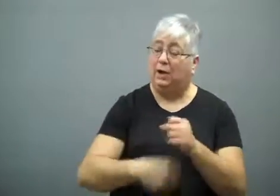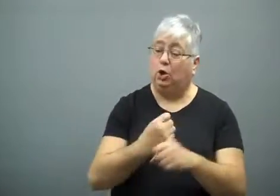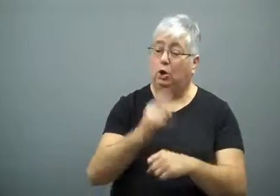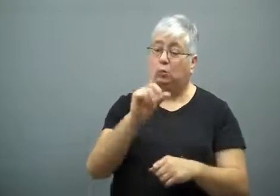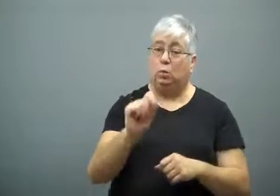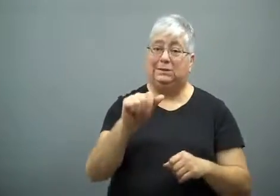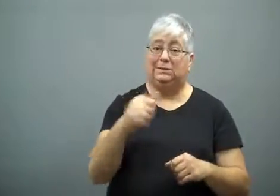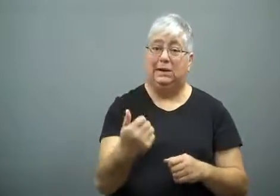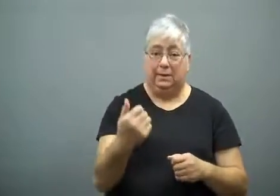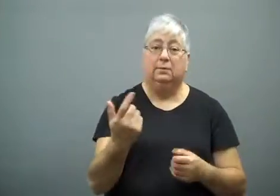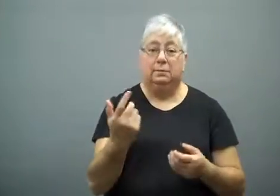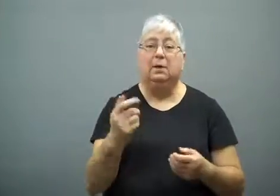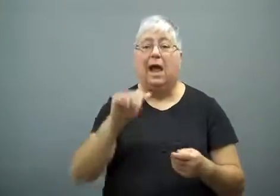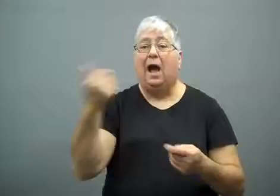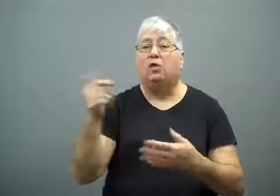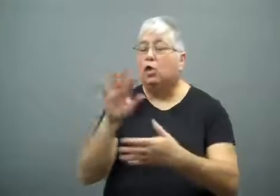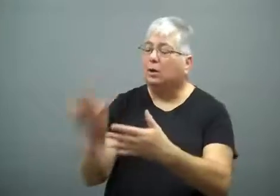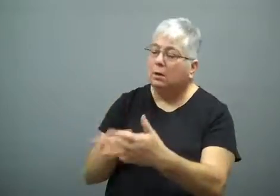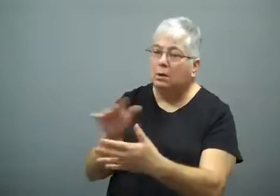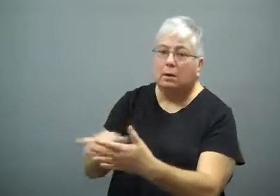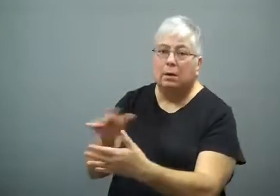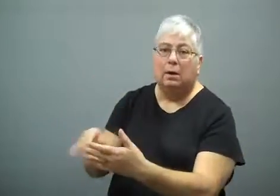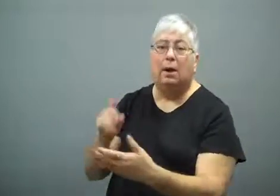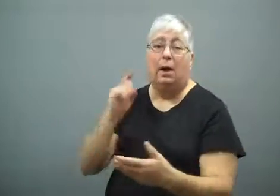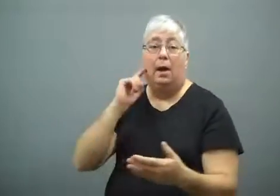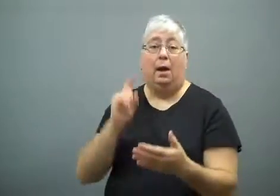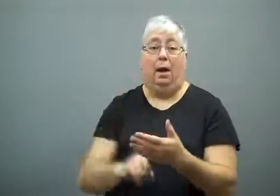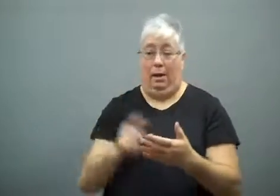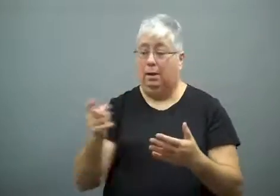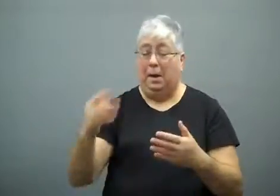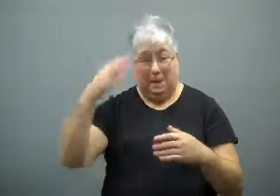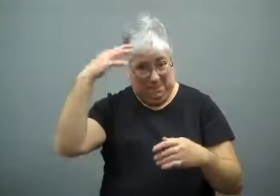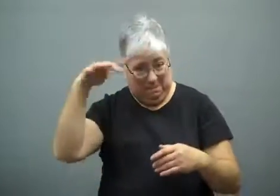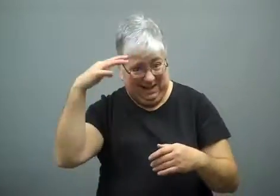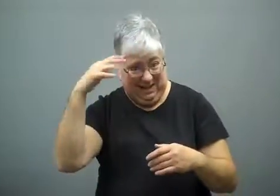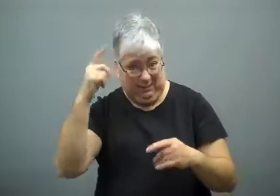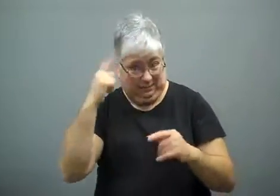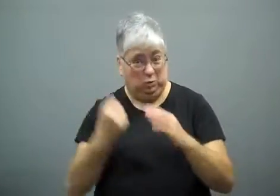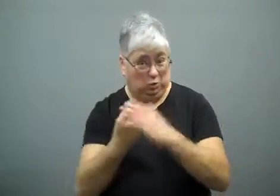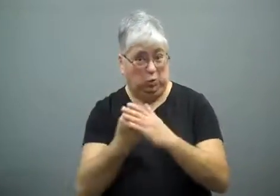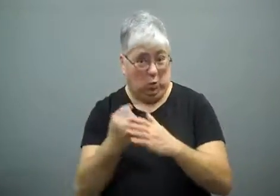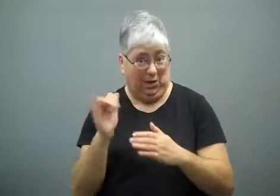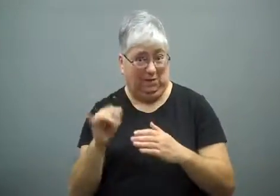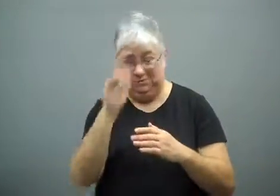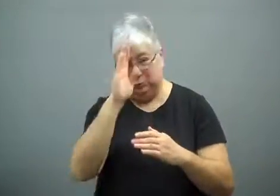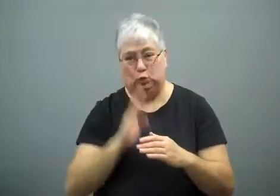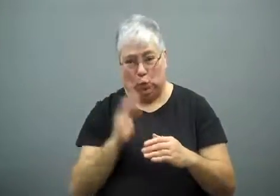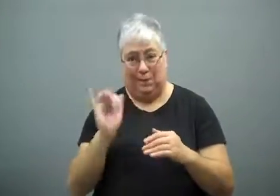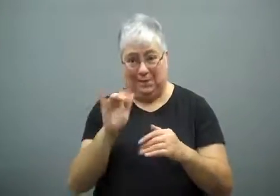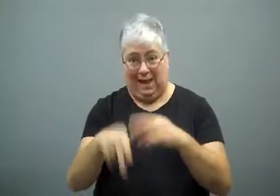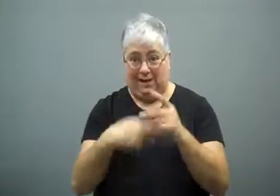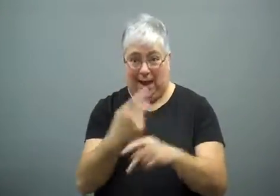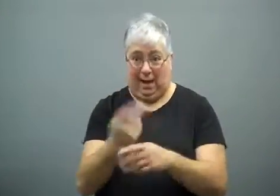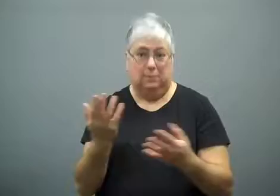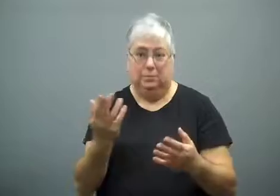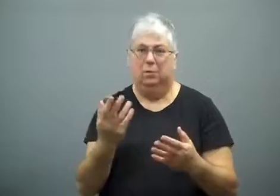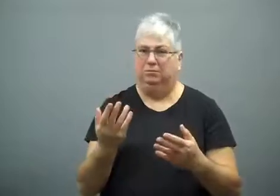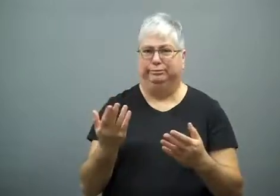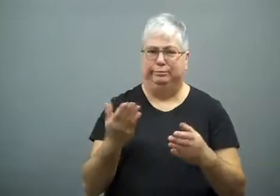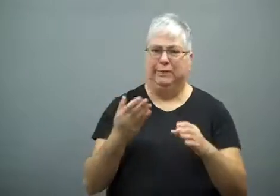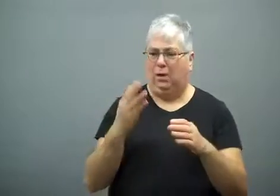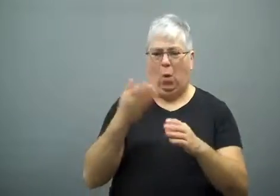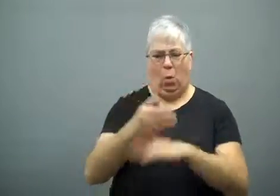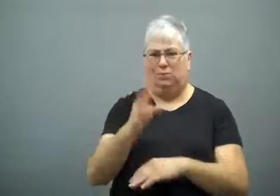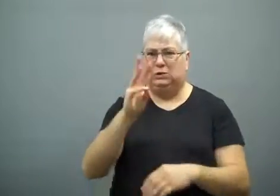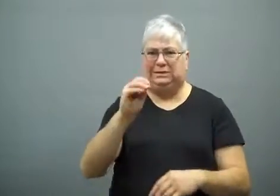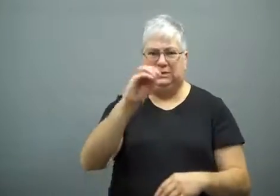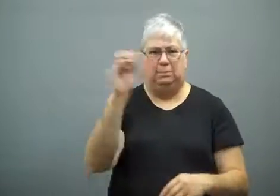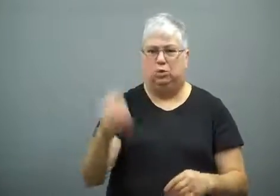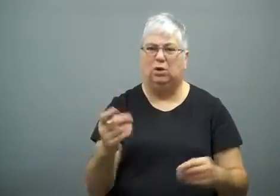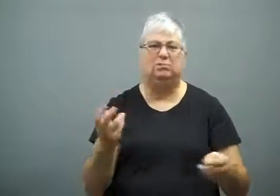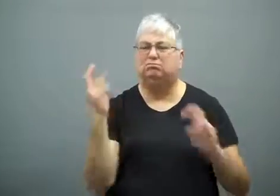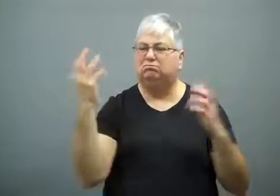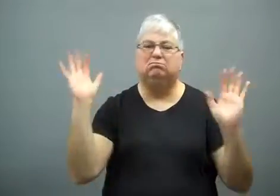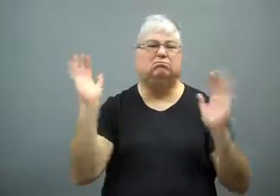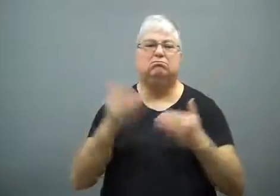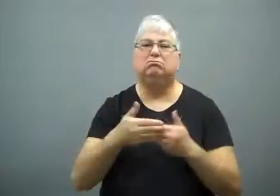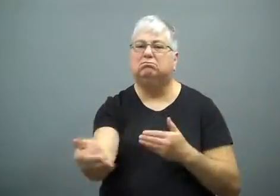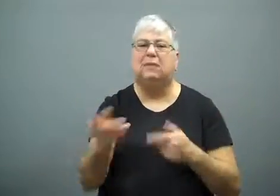In 2010, another study showed that over 60% of hemmorhagic strokes